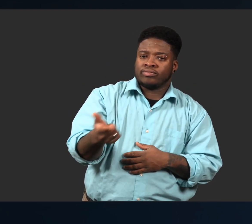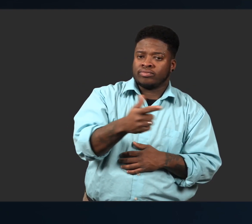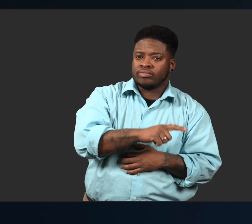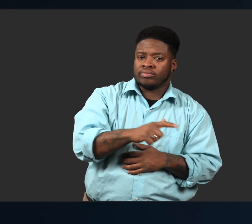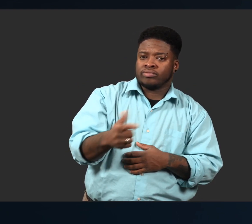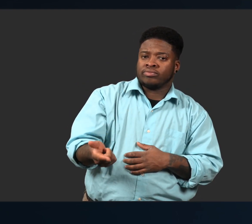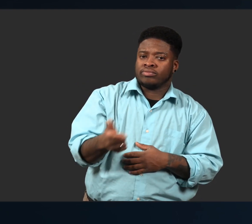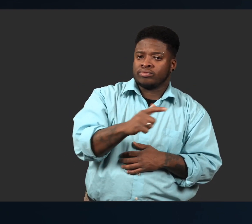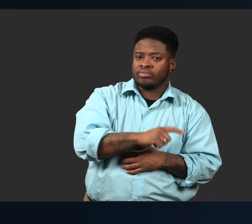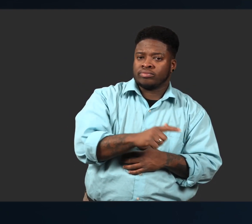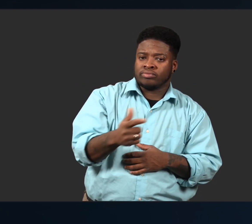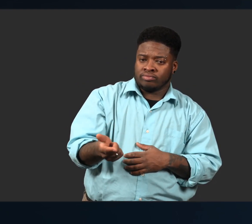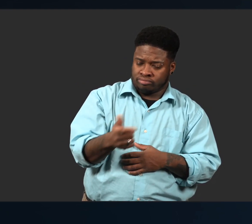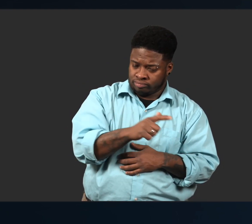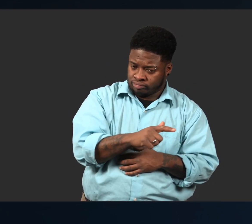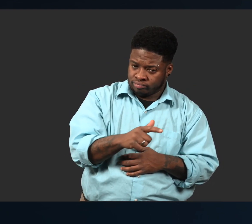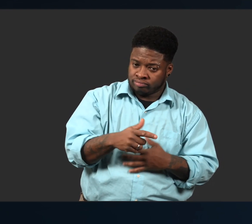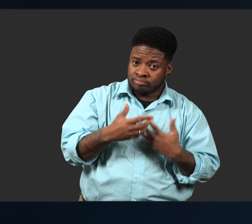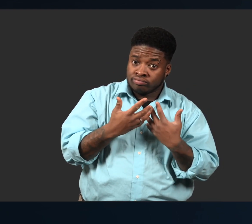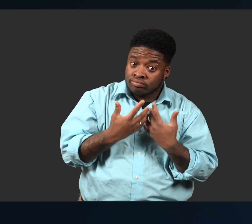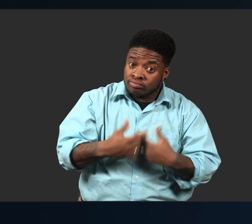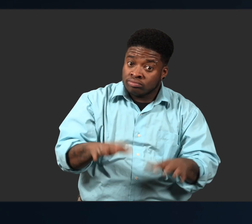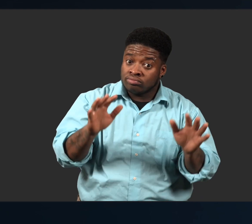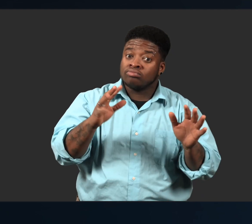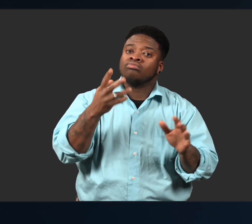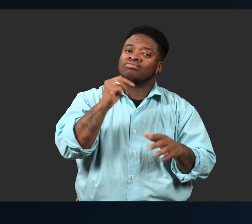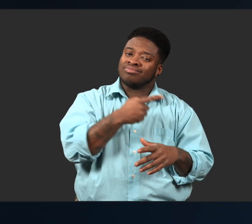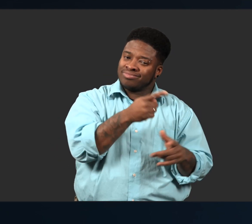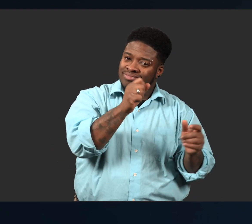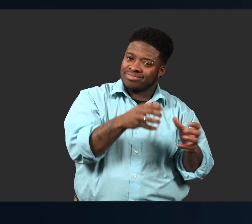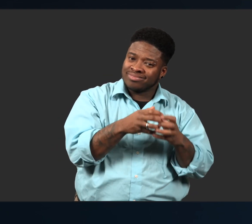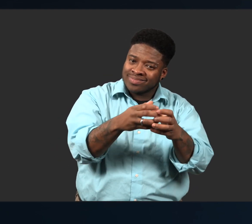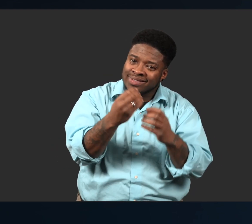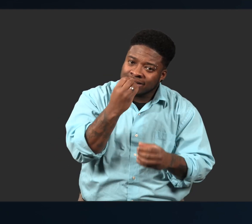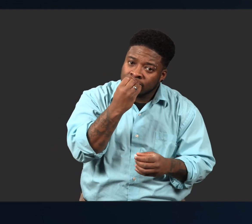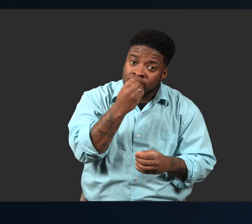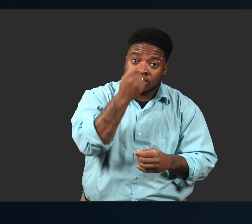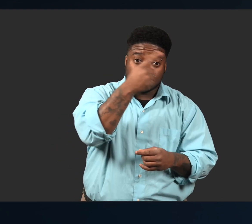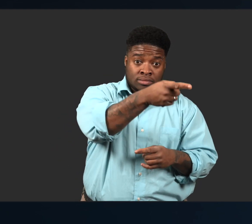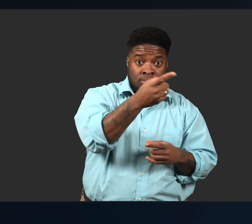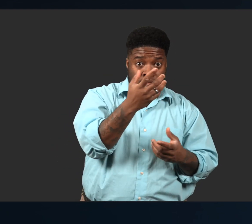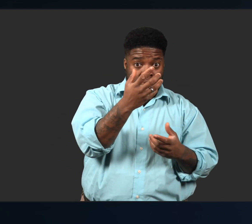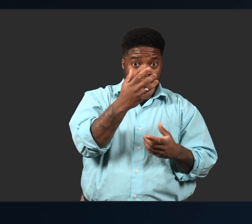Bob and his family are able to take turns sharing, and when they're done, they share a meal together.